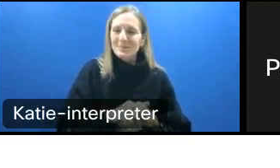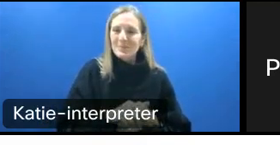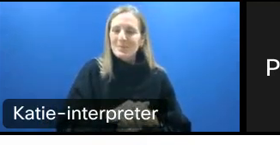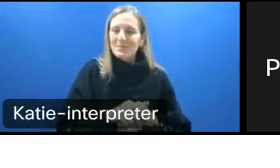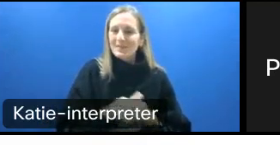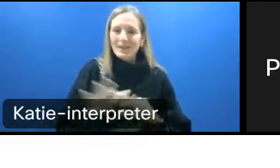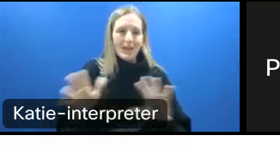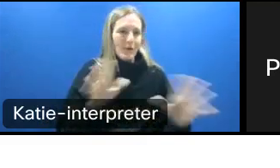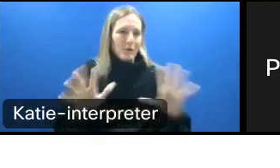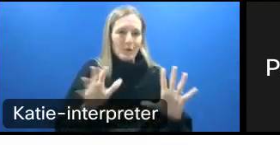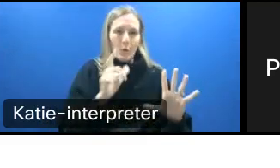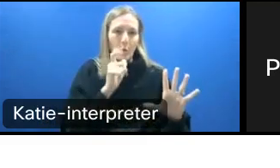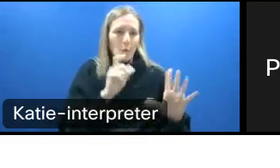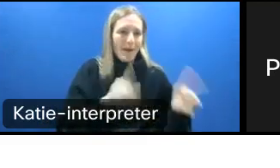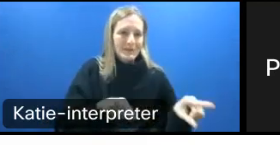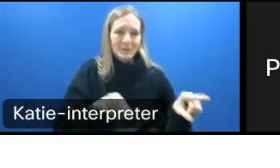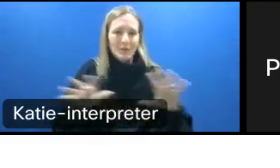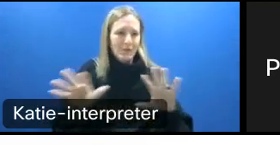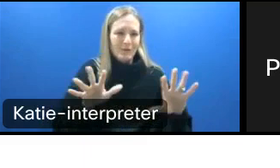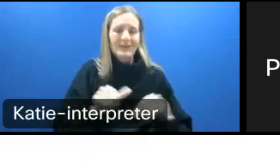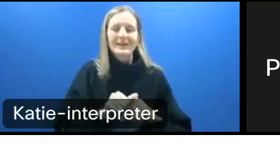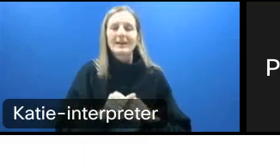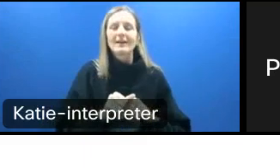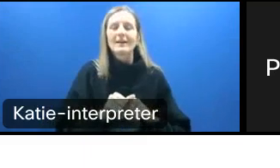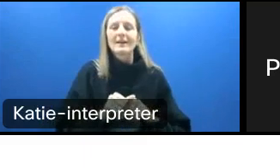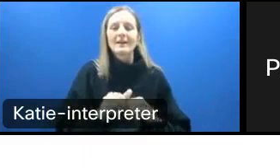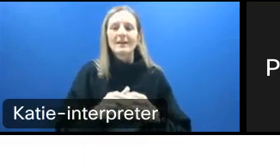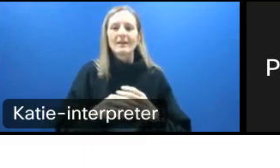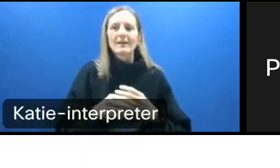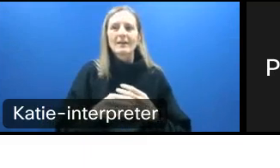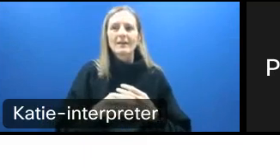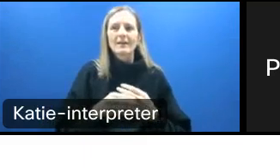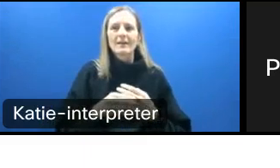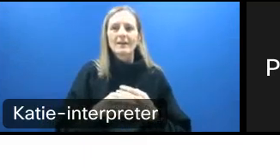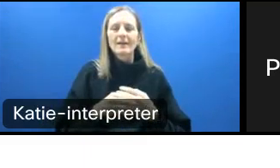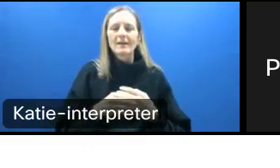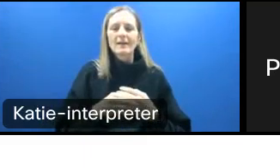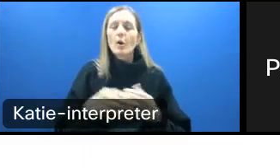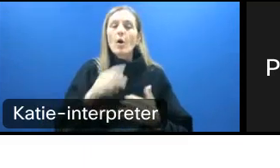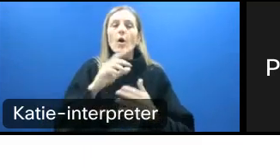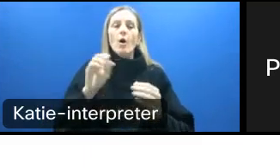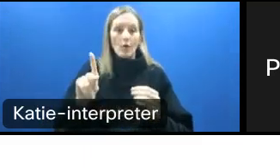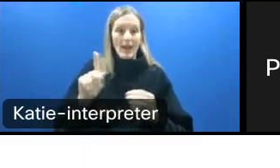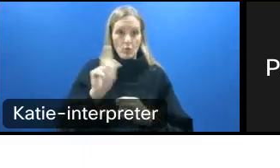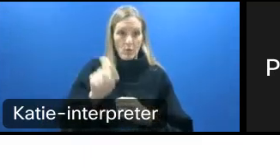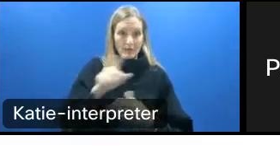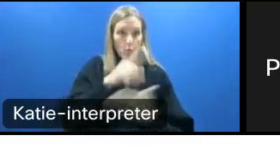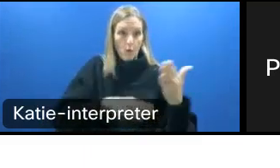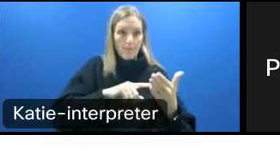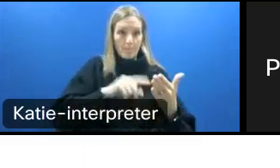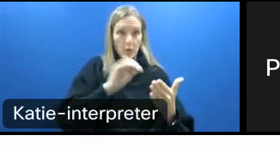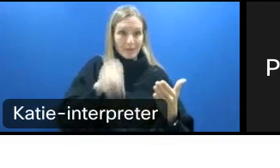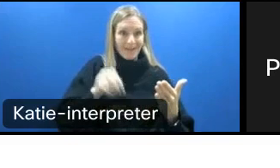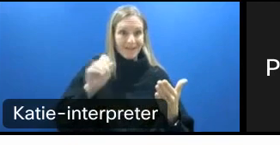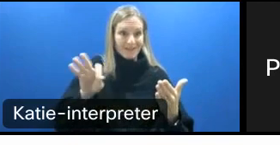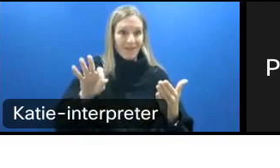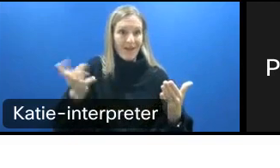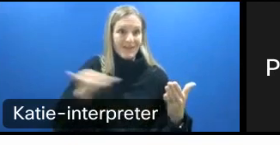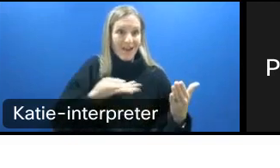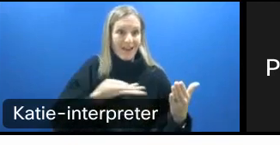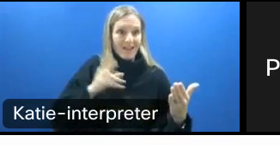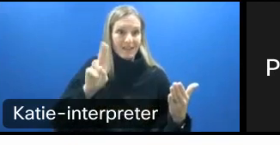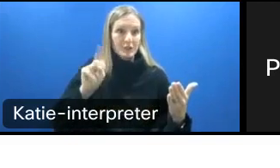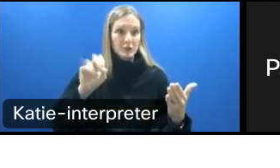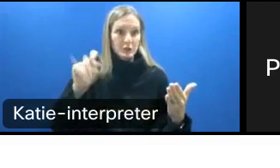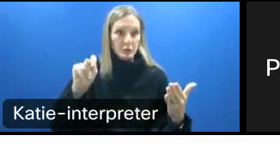Hey, what percentage of your dialysis units are used? Consistent basis. Okay.